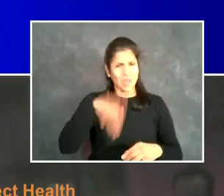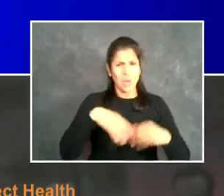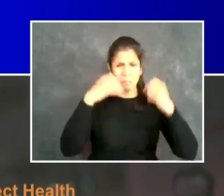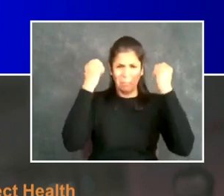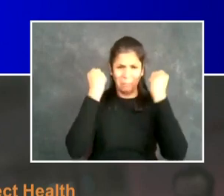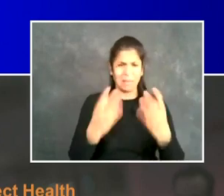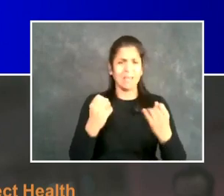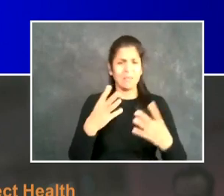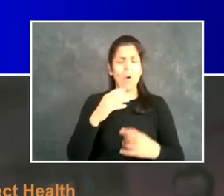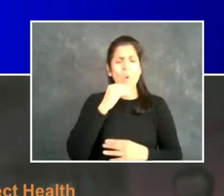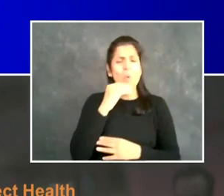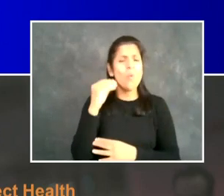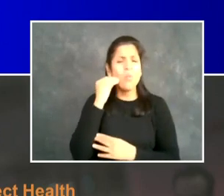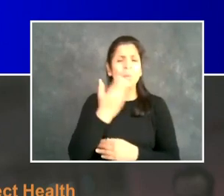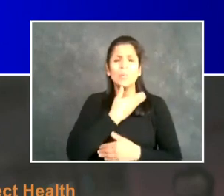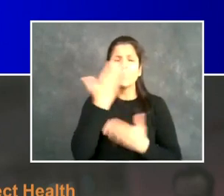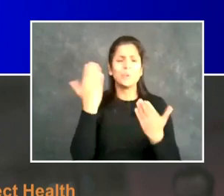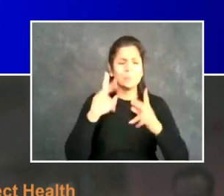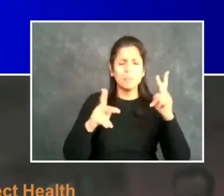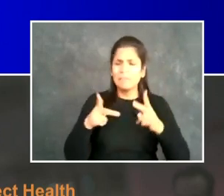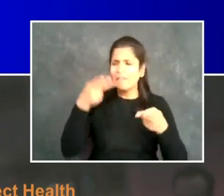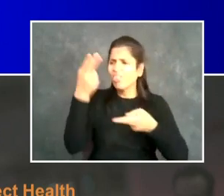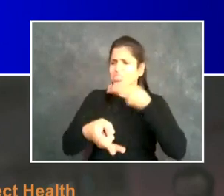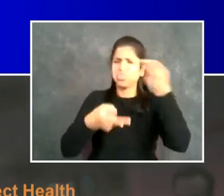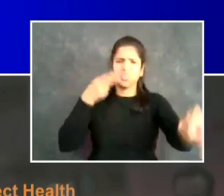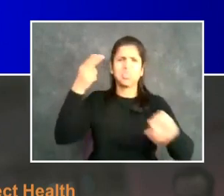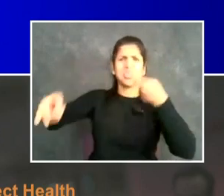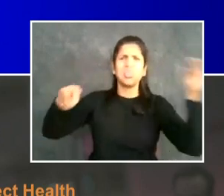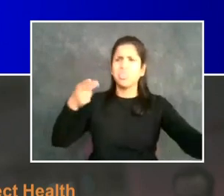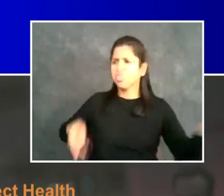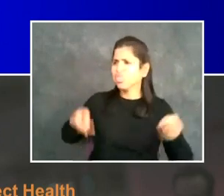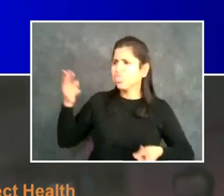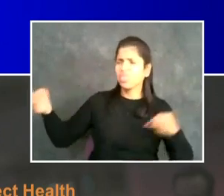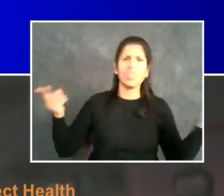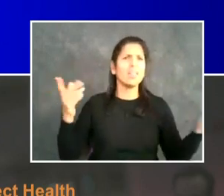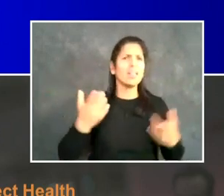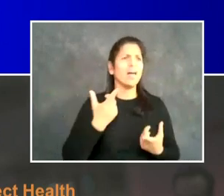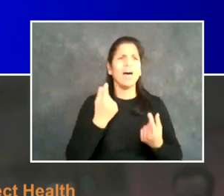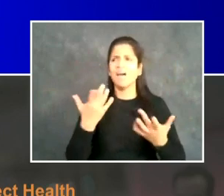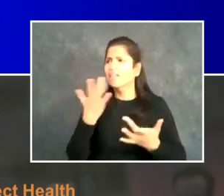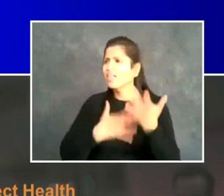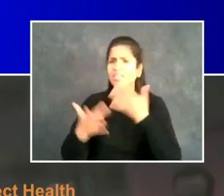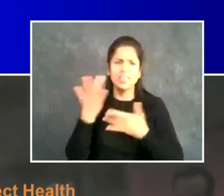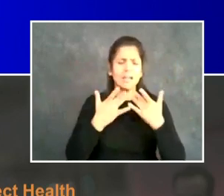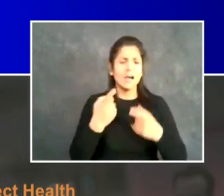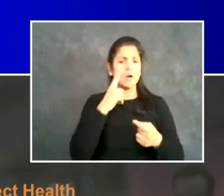UNRAVELED AND THEY ENDED UP ON THE STREET OR THEY ENDED UP IN SHELTER.